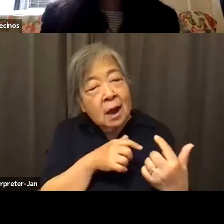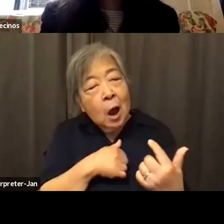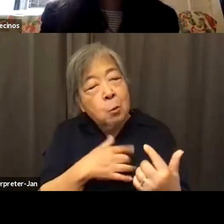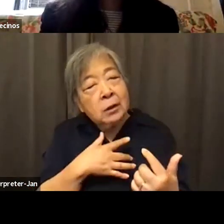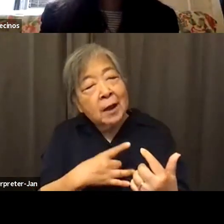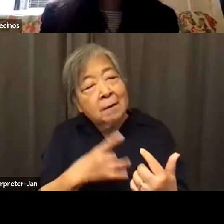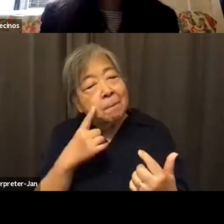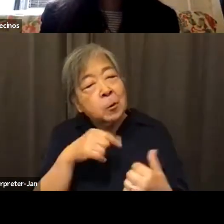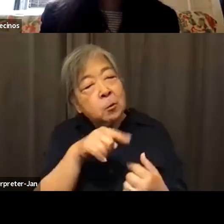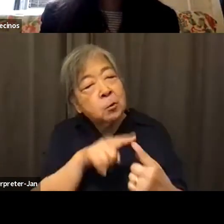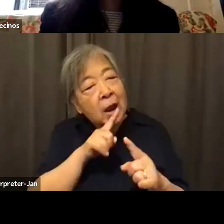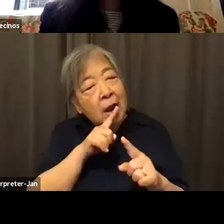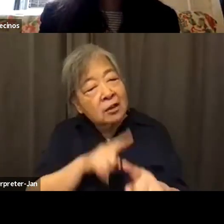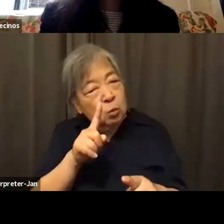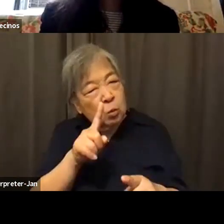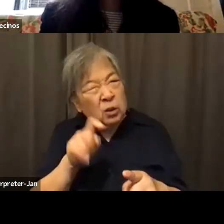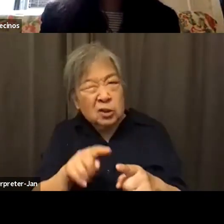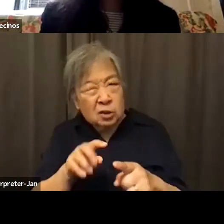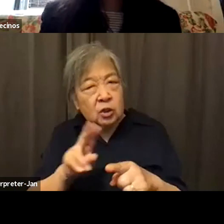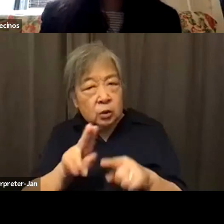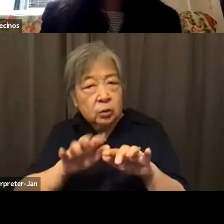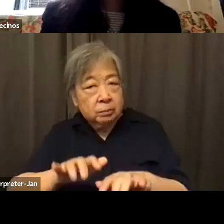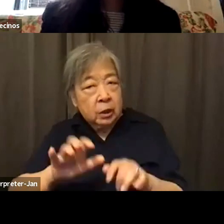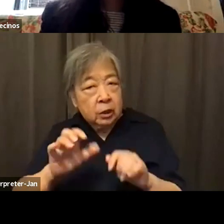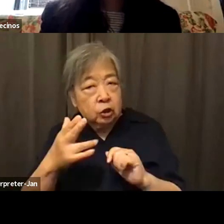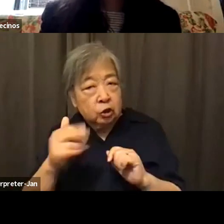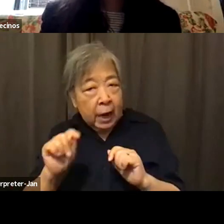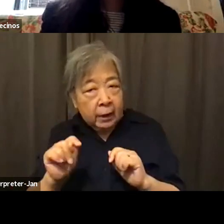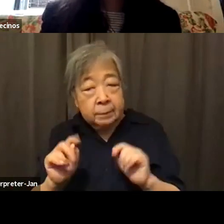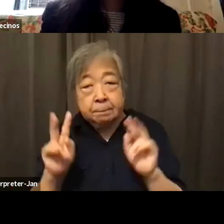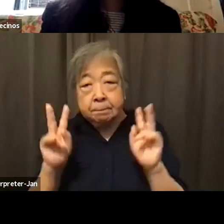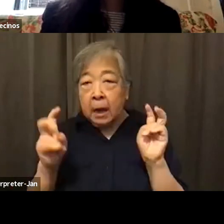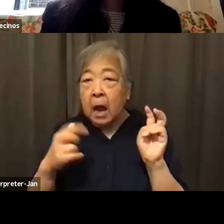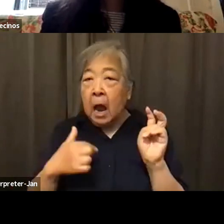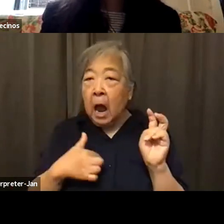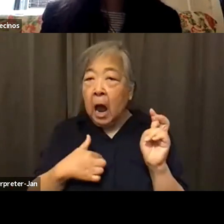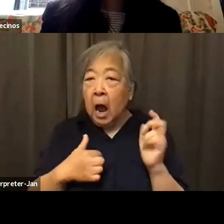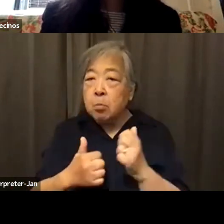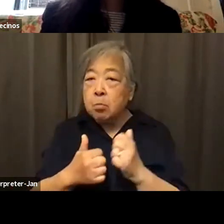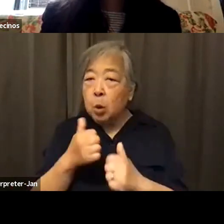question, and totally optional: "I am most proud of this part of my identity."